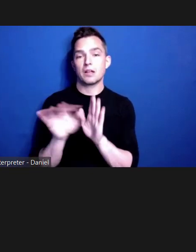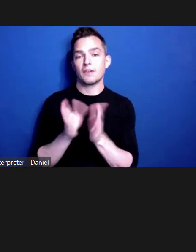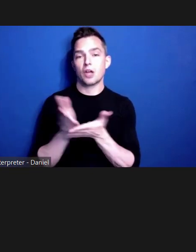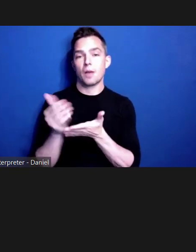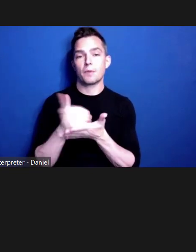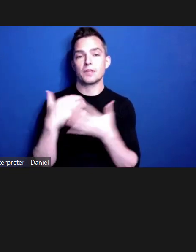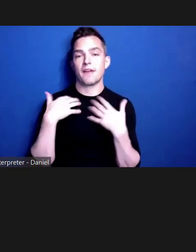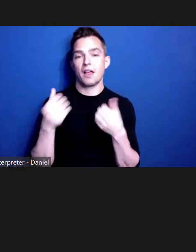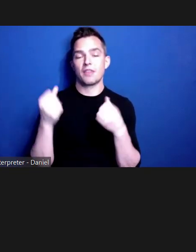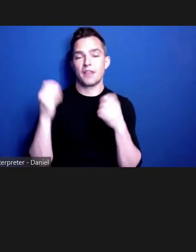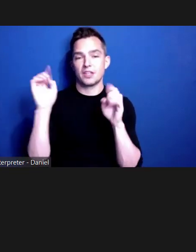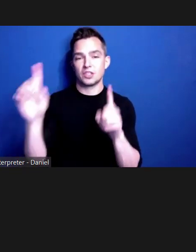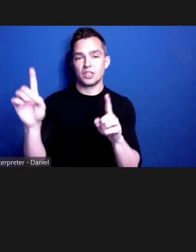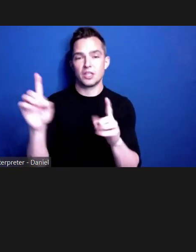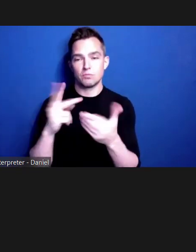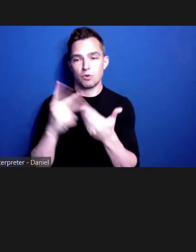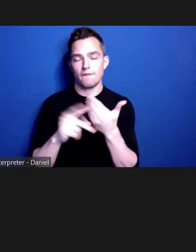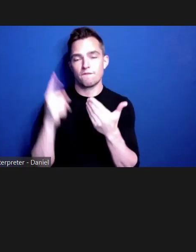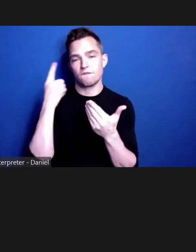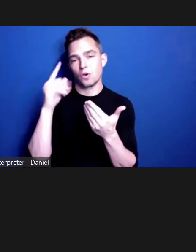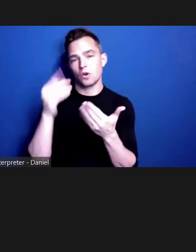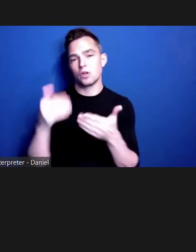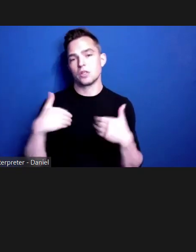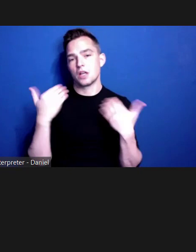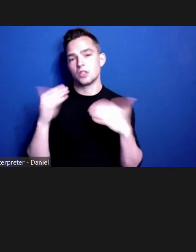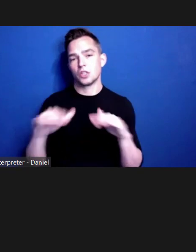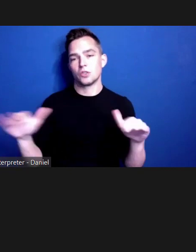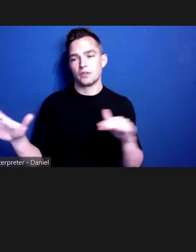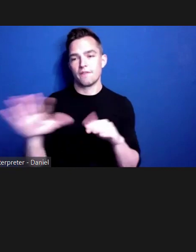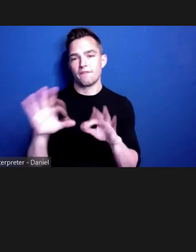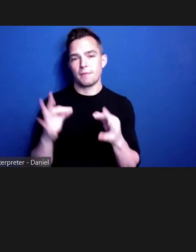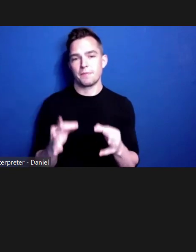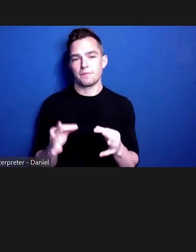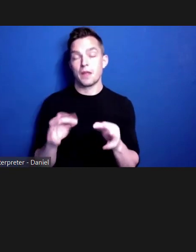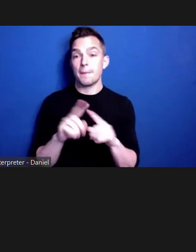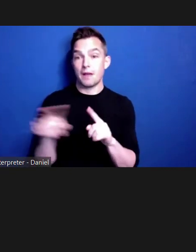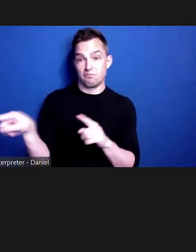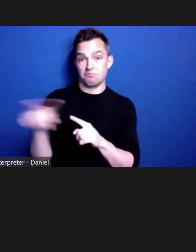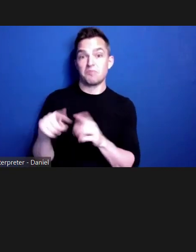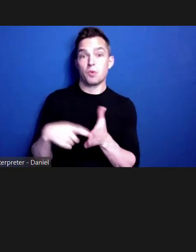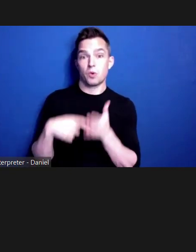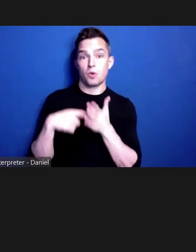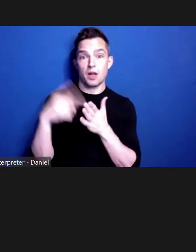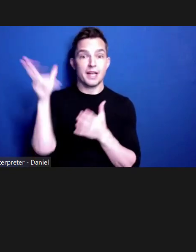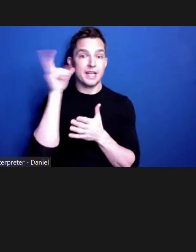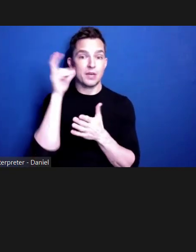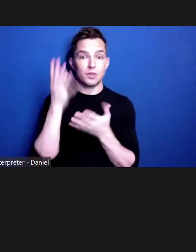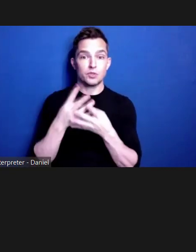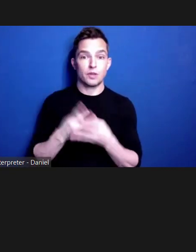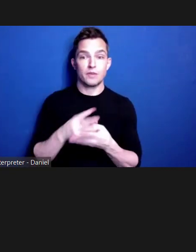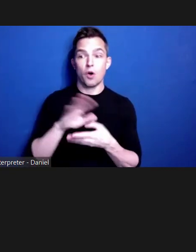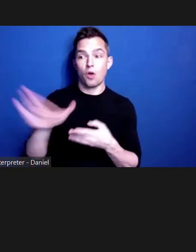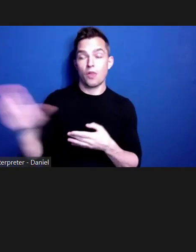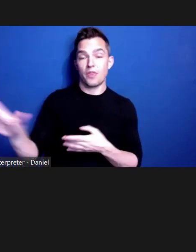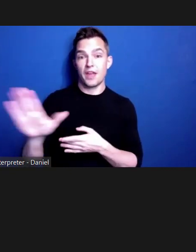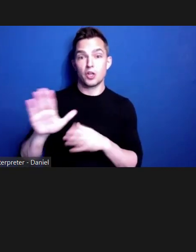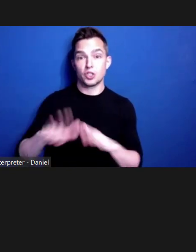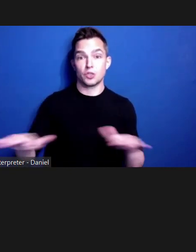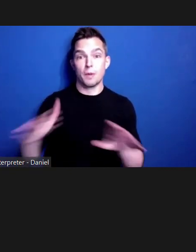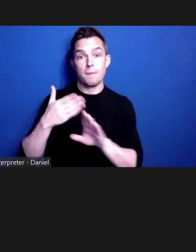children and their family, they've required hearing screenings for all of their children even before we had the excellent methods that we now have to do this.